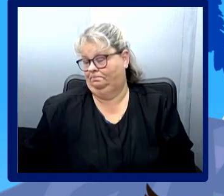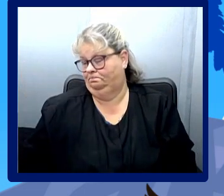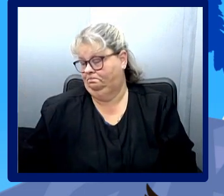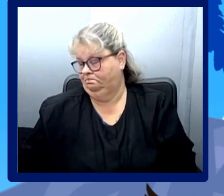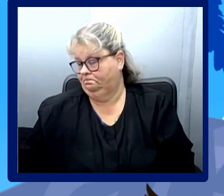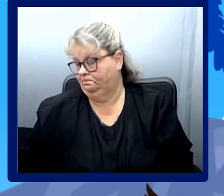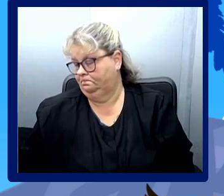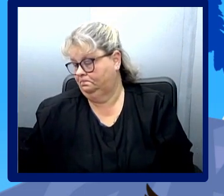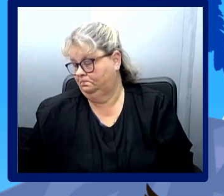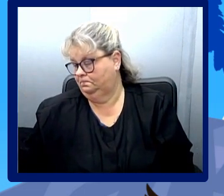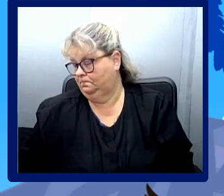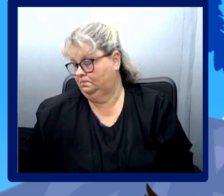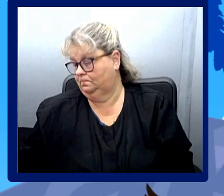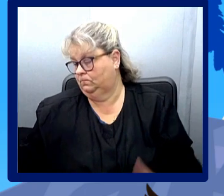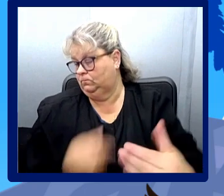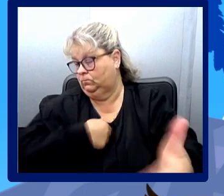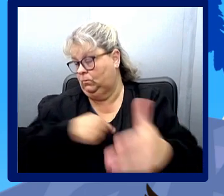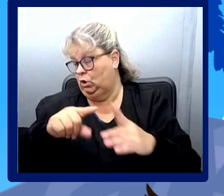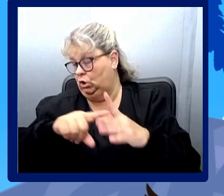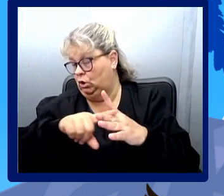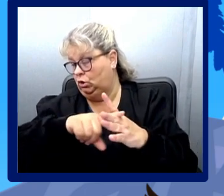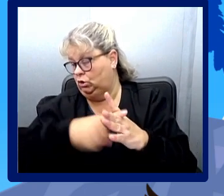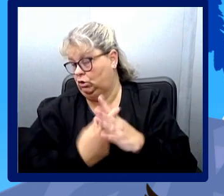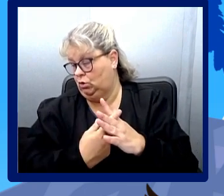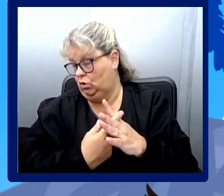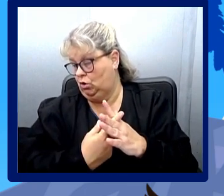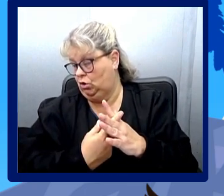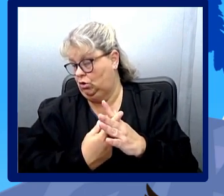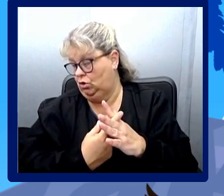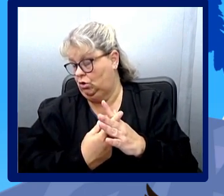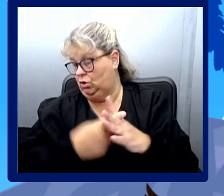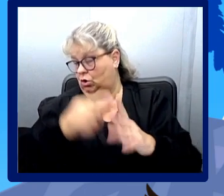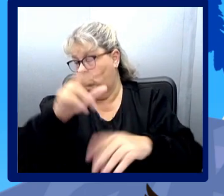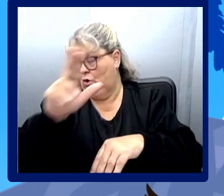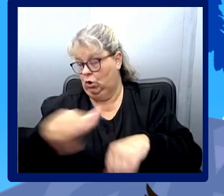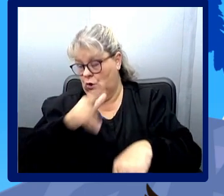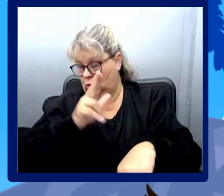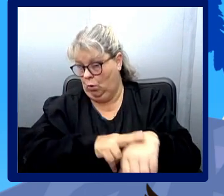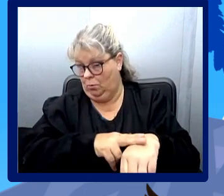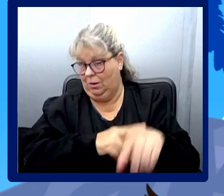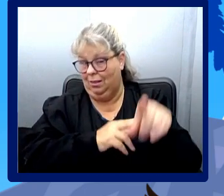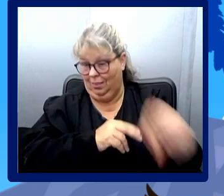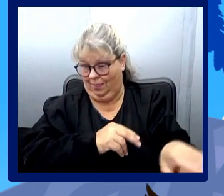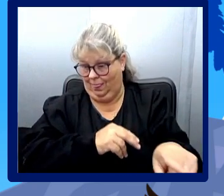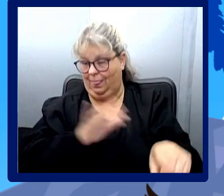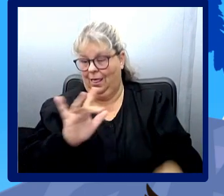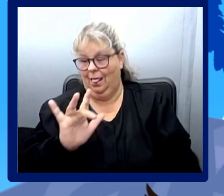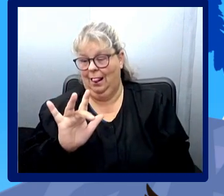you have to give it a label and a developer name, which is the API name, and of course a description.